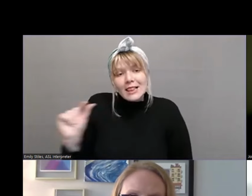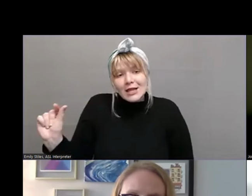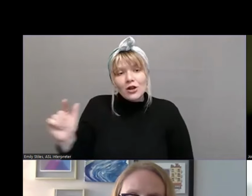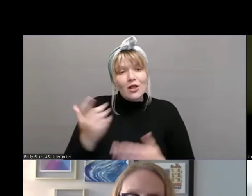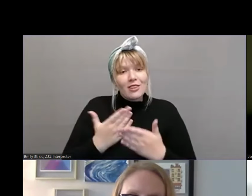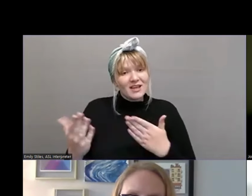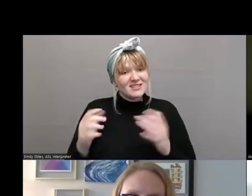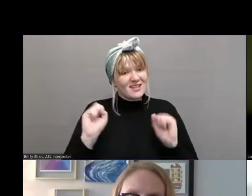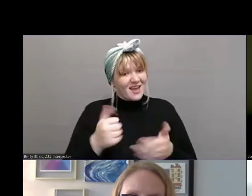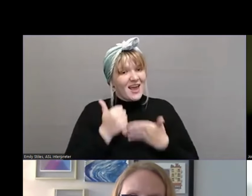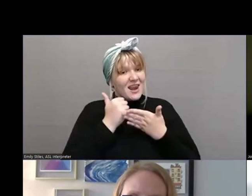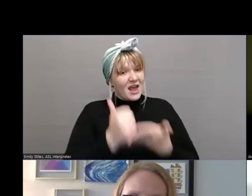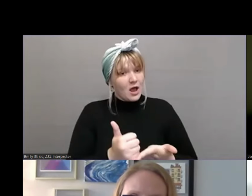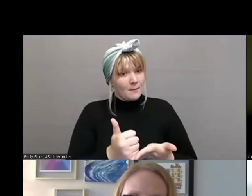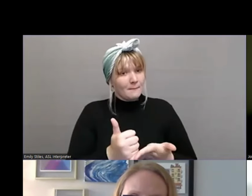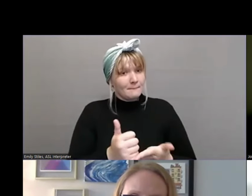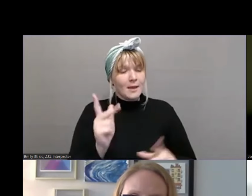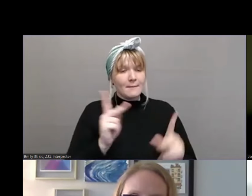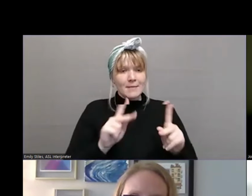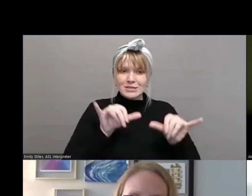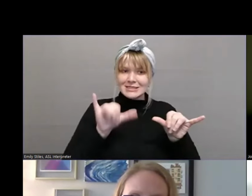housing and don’t end up back homeless.